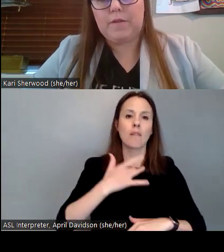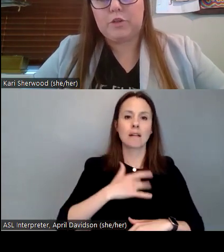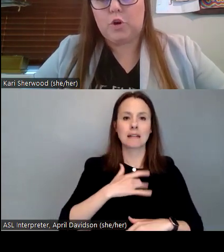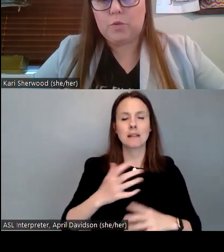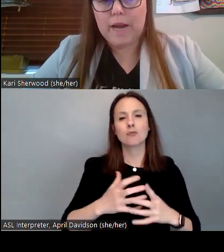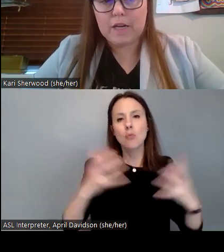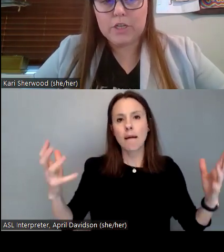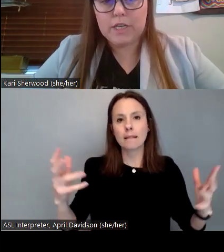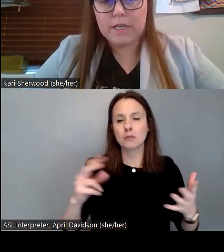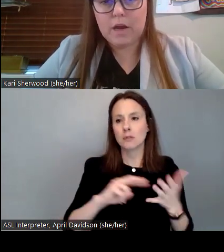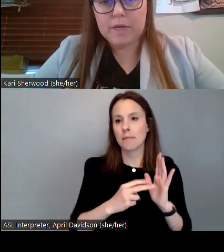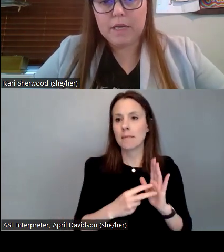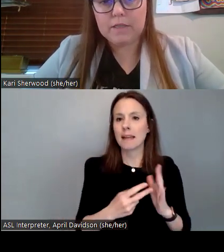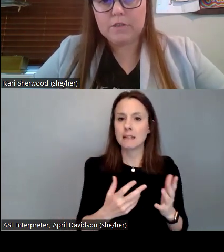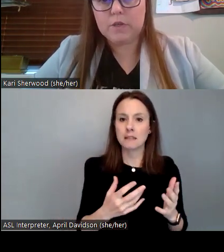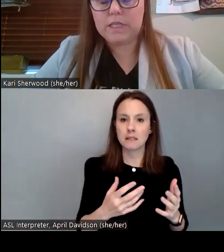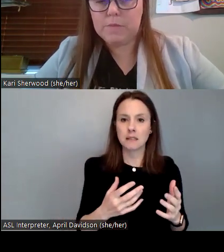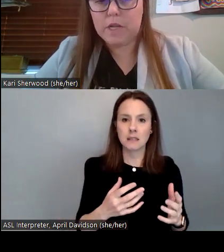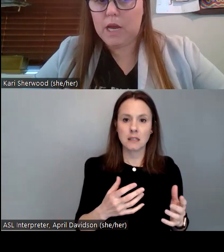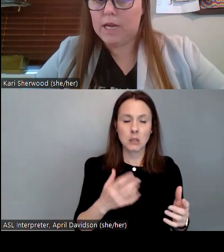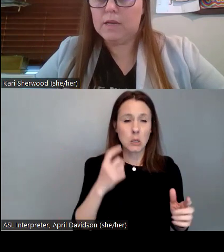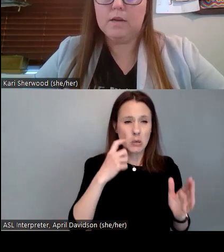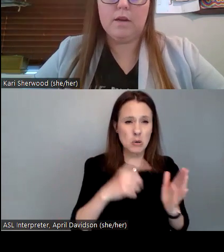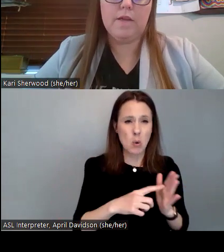have a strong reaction to incoming sensory stimuli.